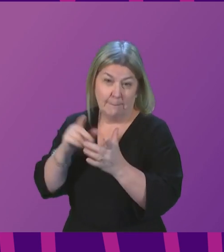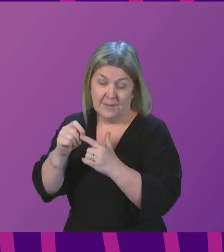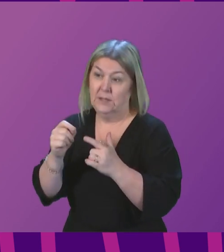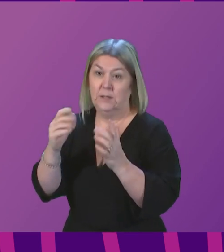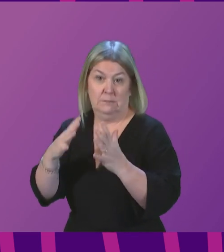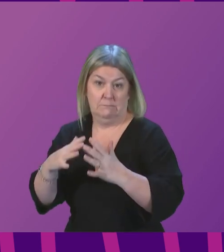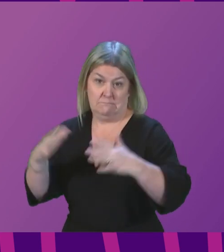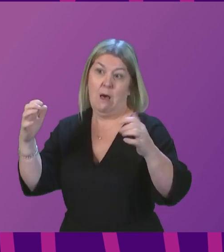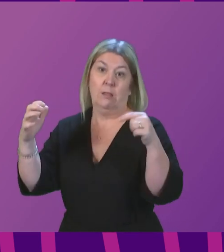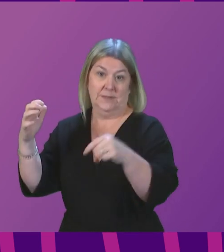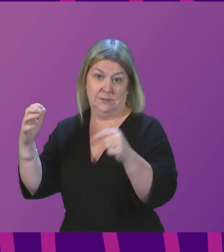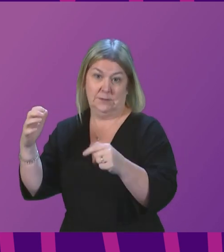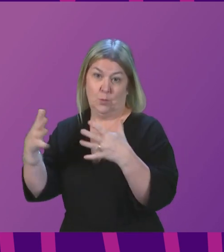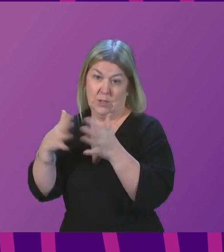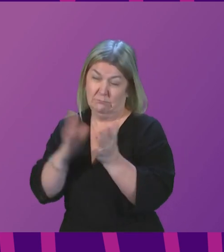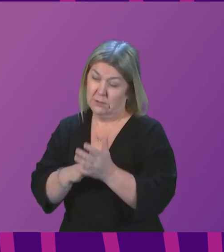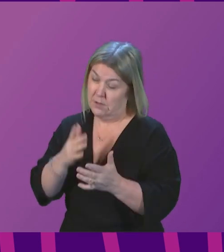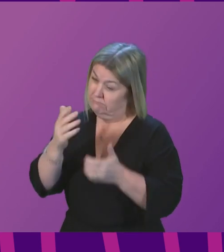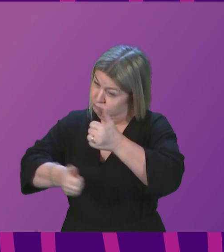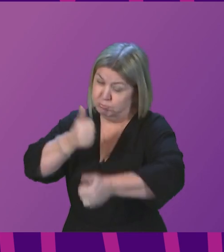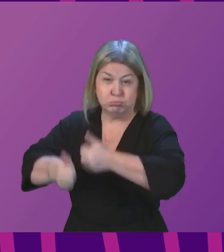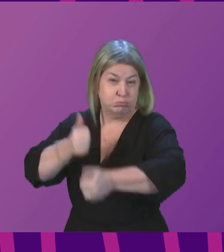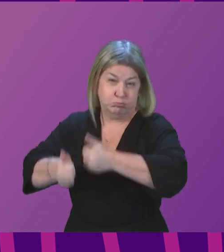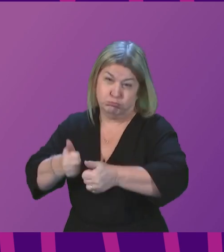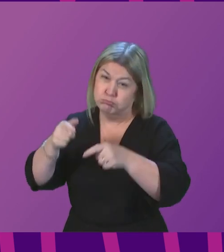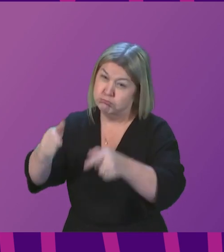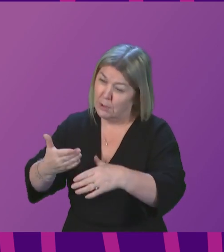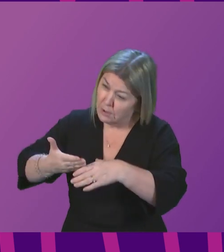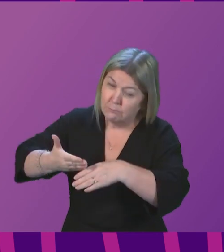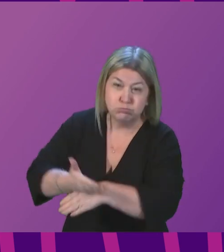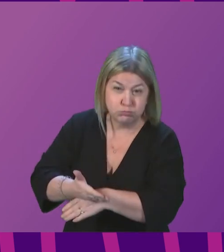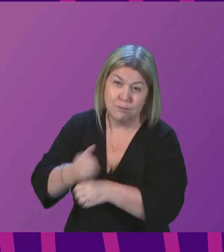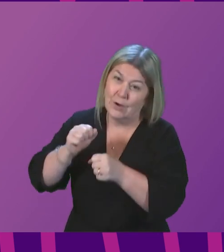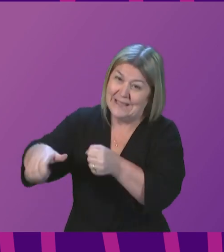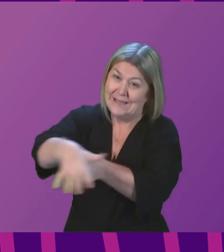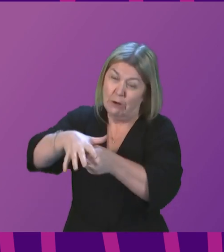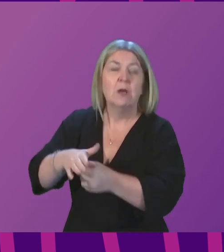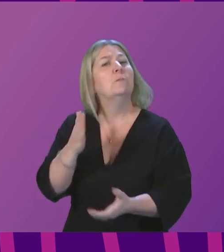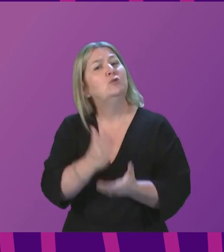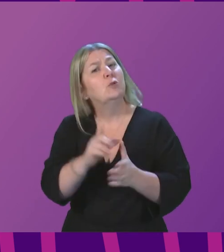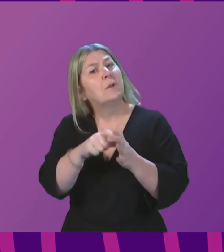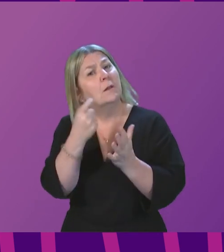I am sure that Douglas Ross will join me in taking the opportunity to pay tribute to Pete